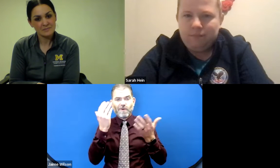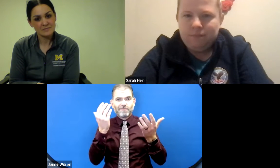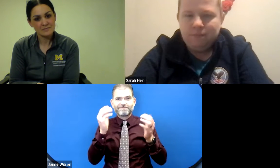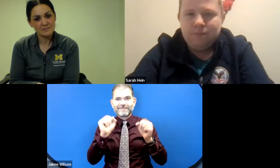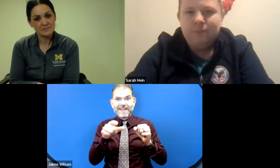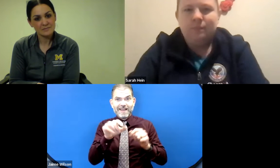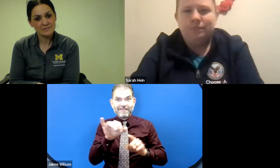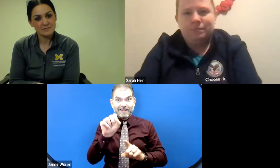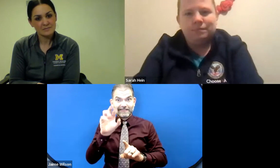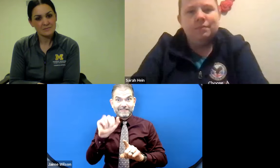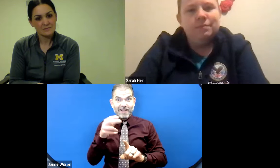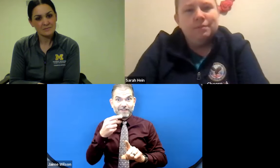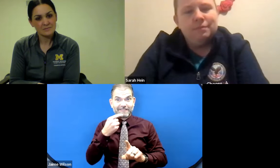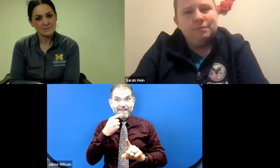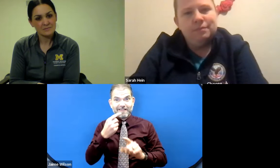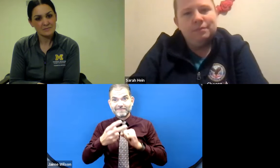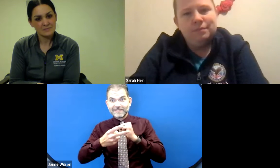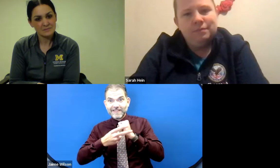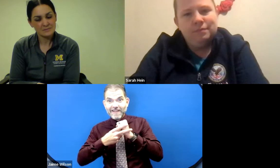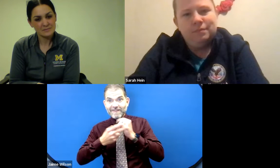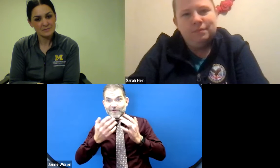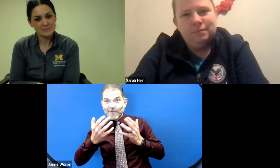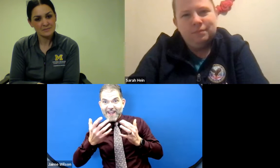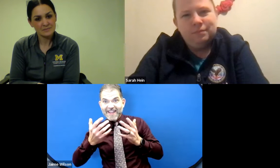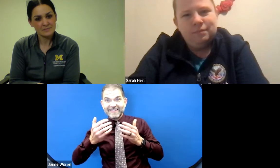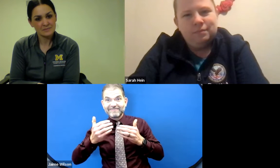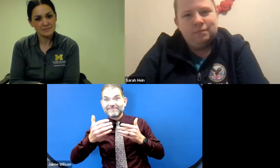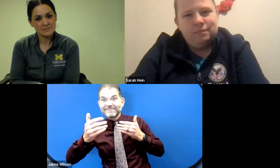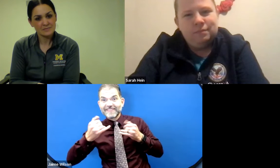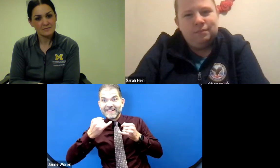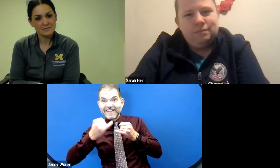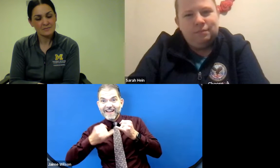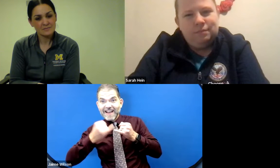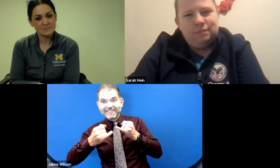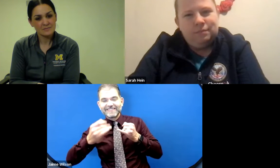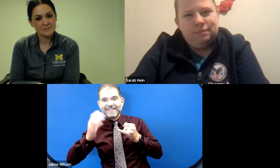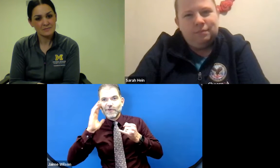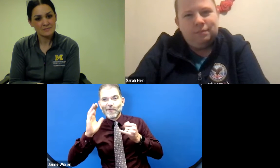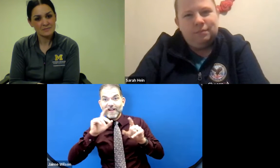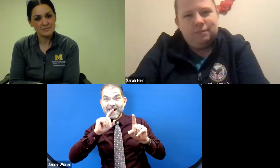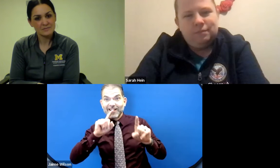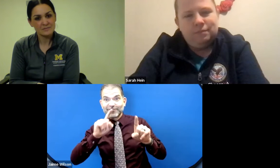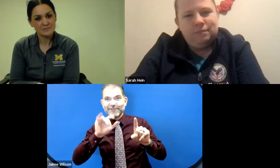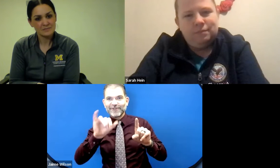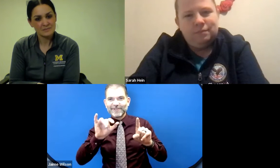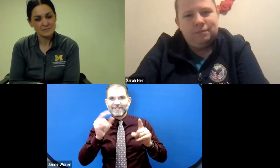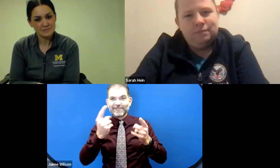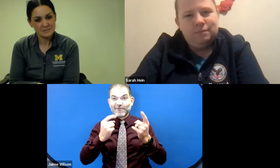ASL Interpreter: And if you've got questions about anything that brings up like Sarah said, save that ASL Interpreter: because at the end